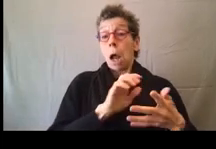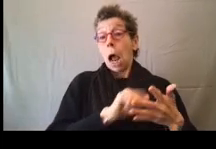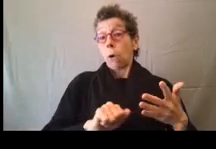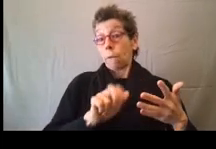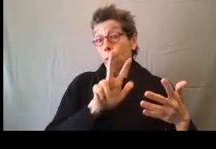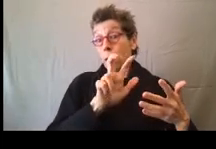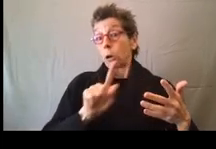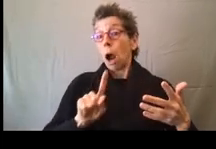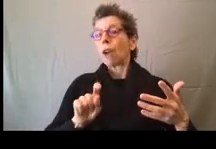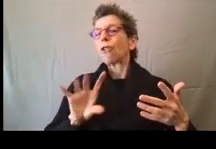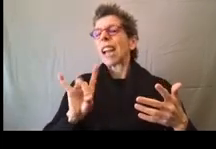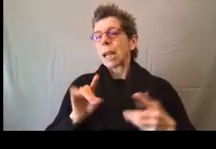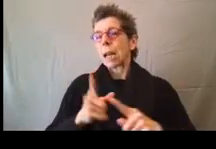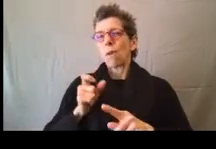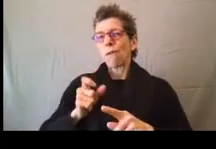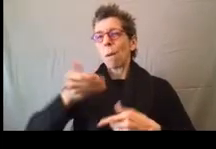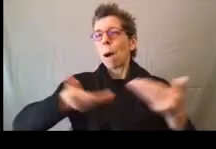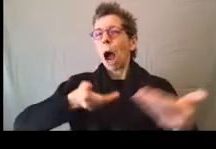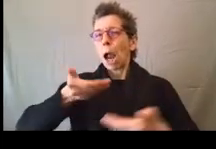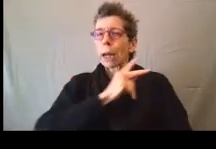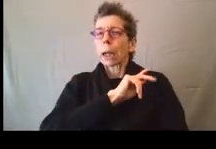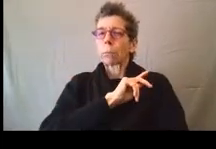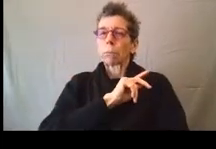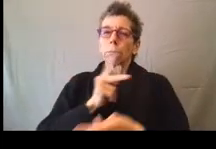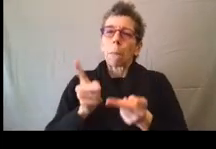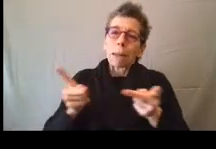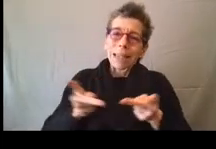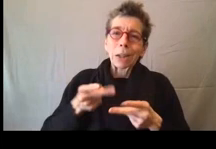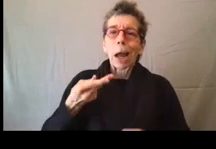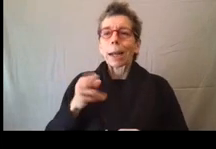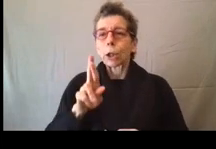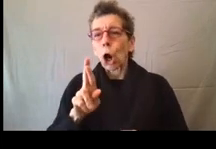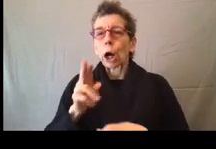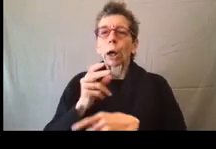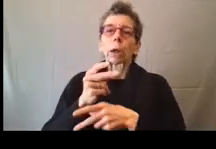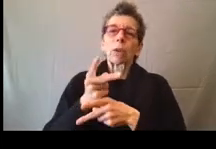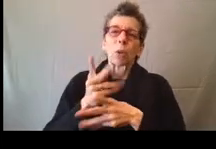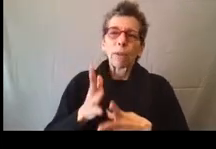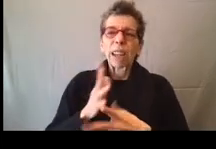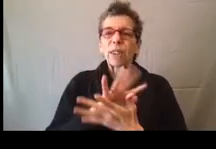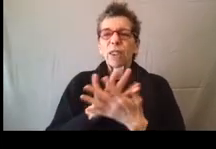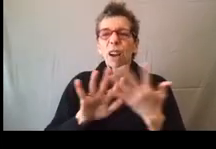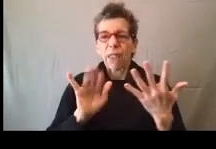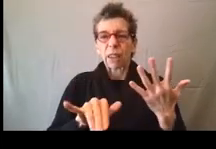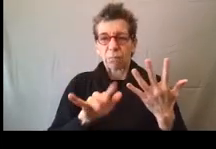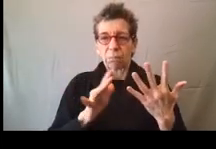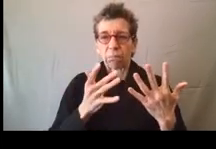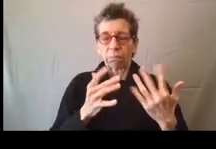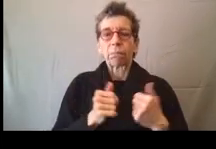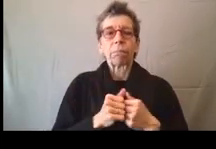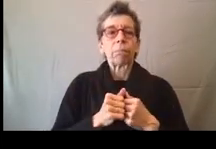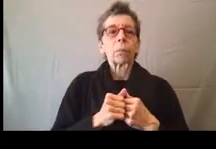or management positions, such as HR staff, supervisors, and so forth. We found with this